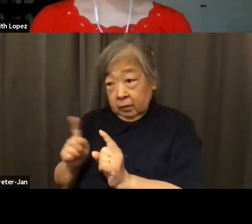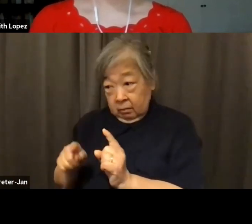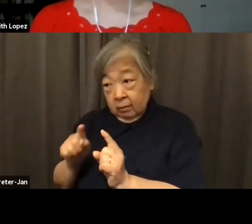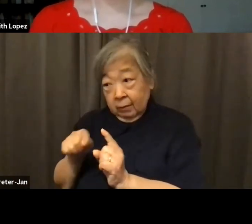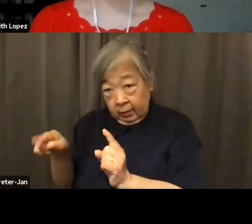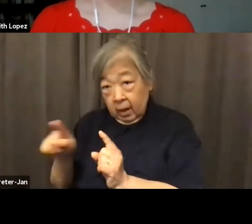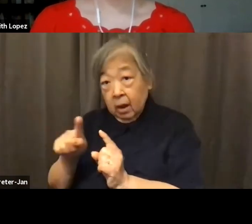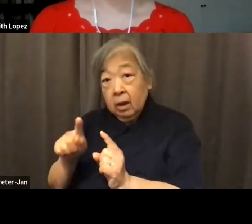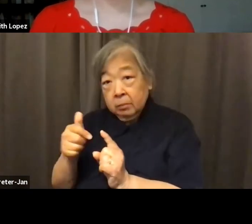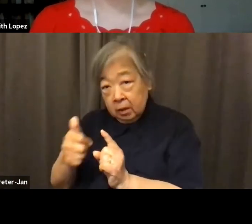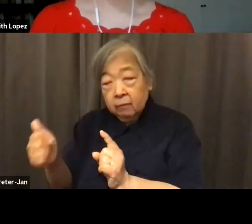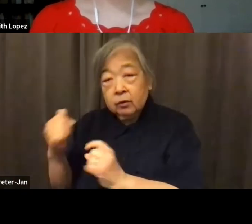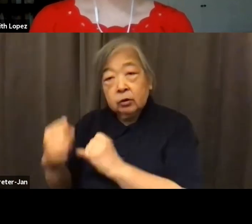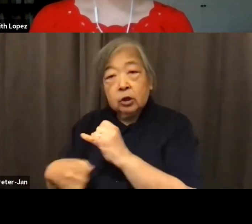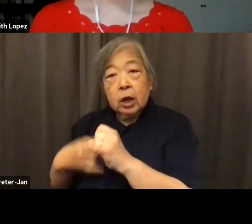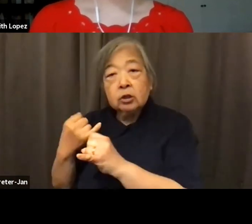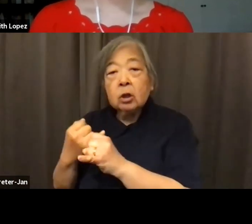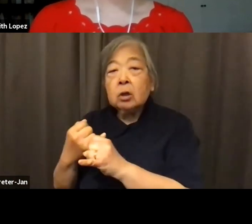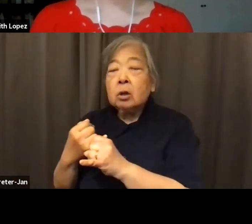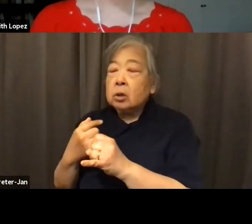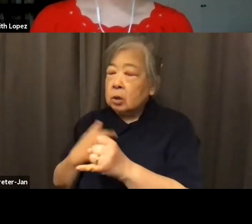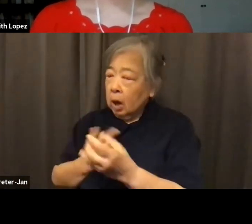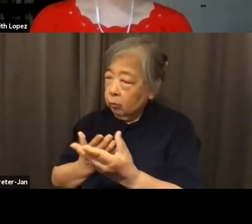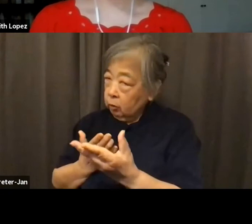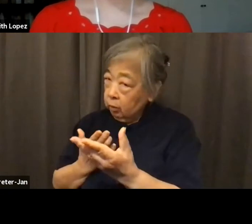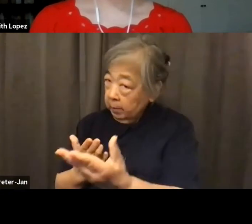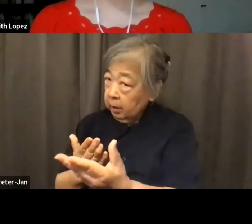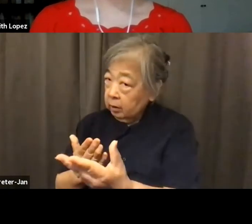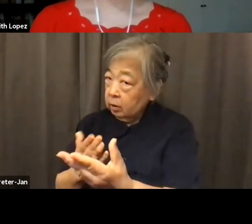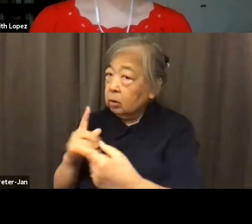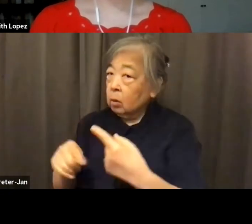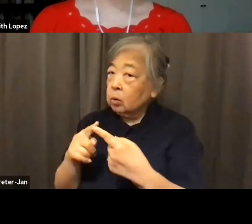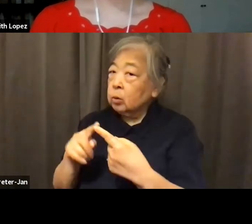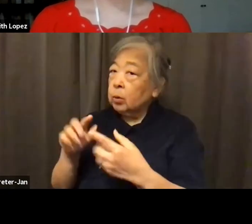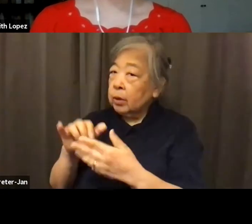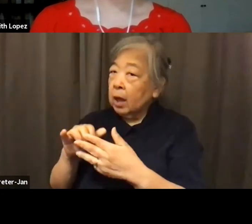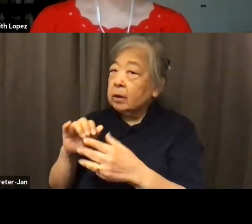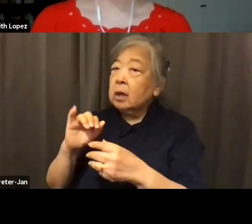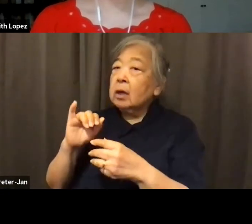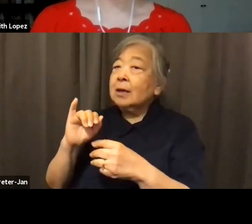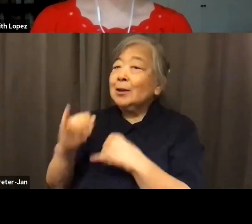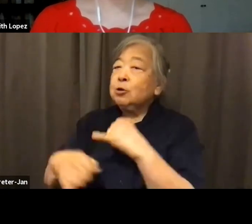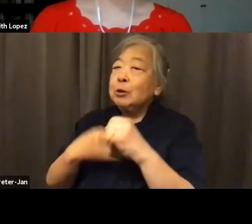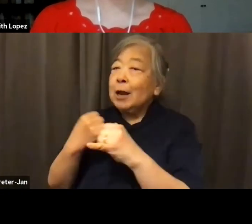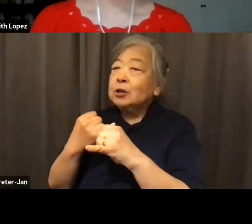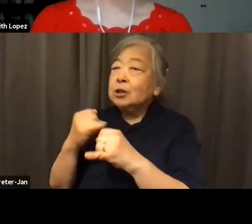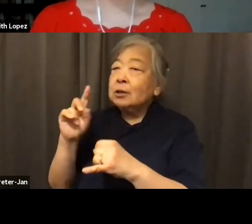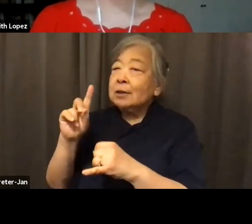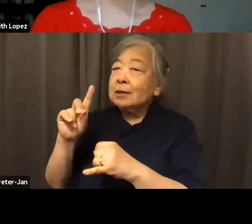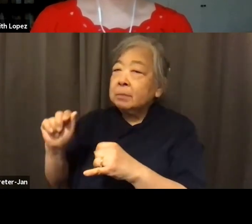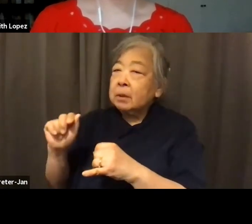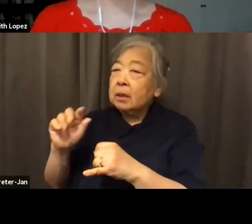So I would recommend to go to that website, as well, InternationalDisabilityAlliance.org,